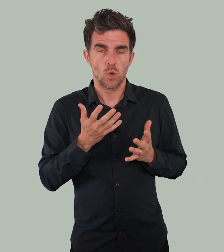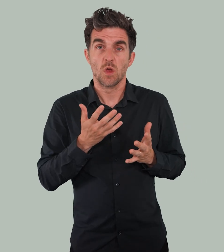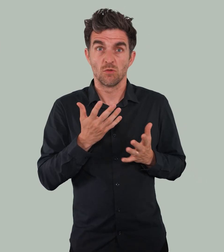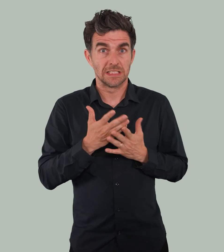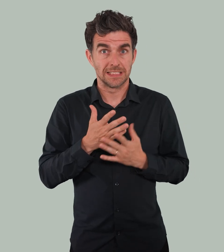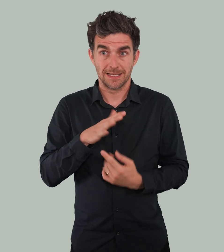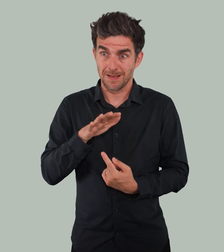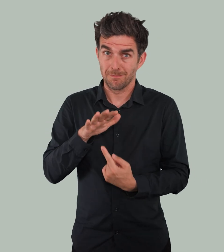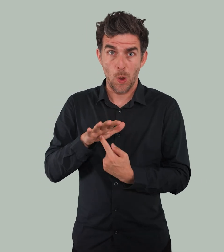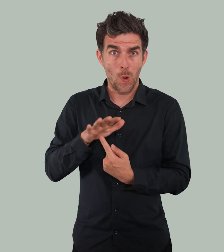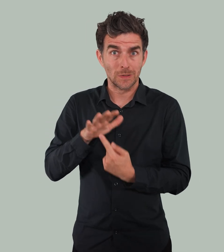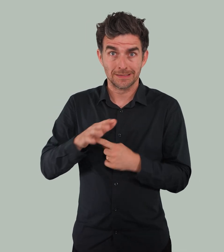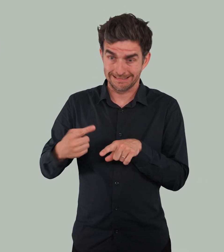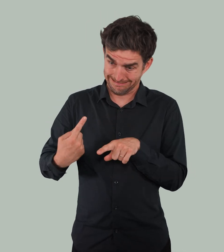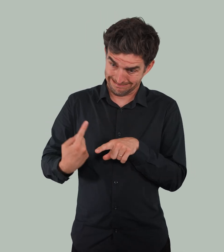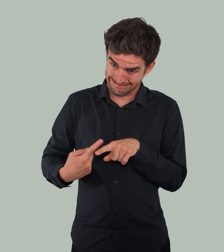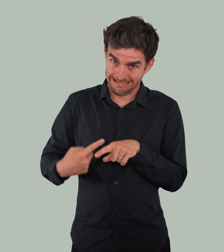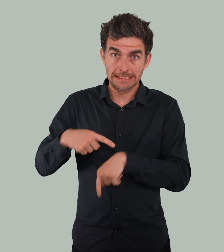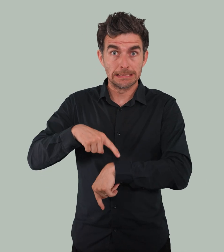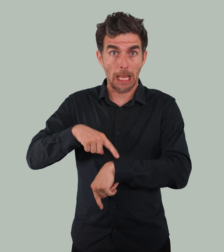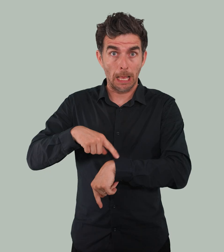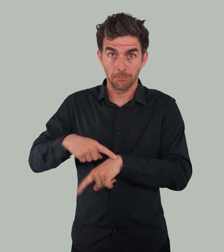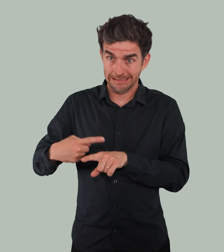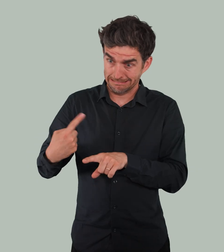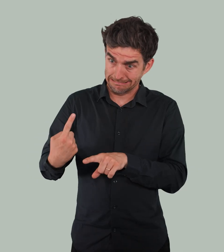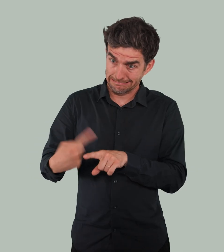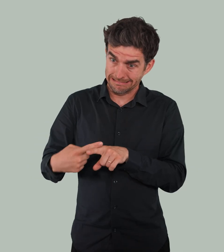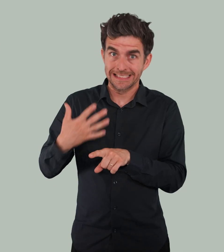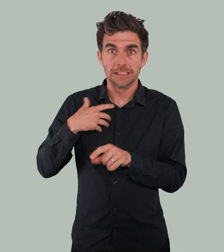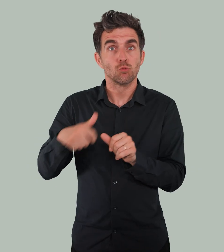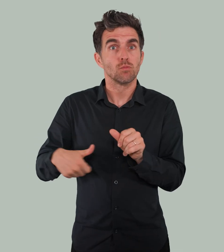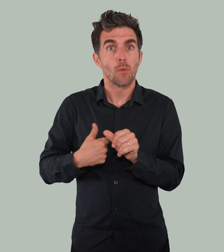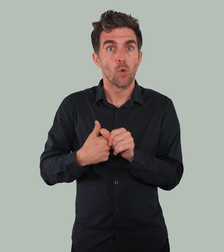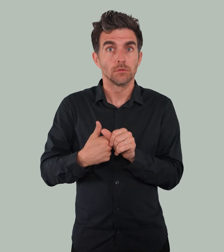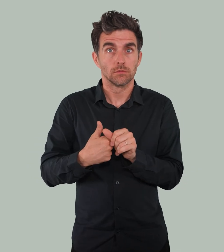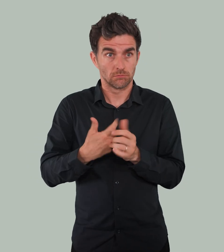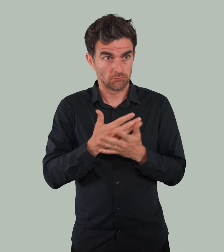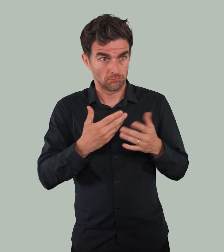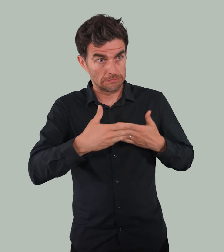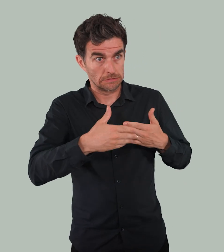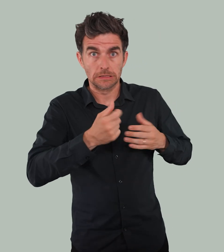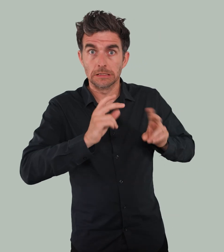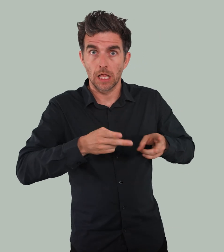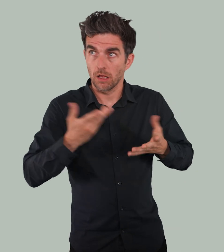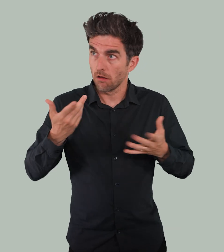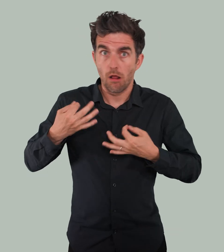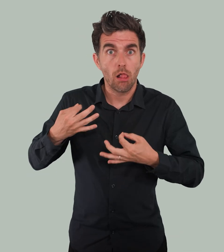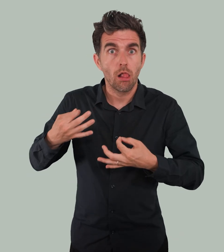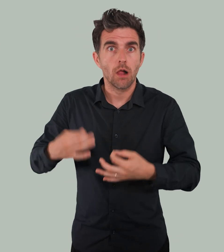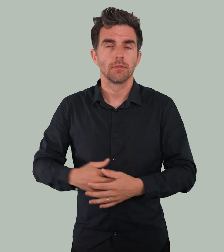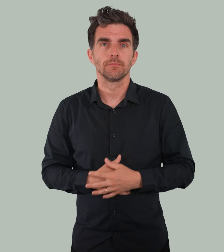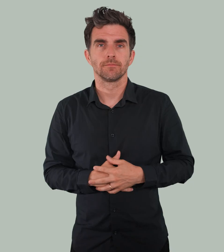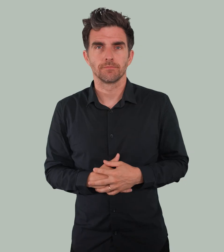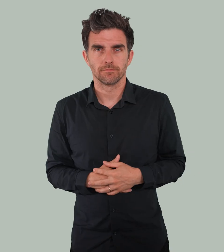and refer to the importance of timely and straightforward support in these cases.